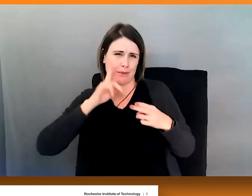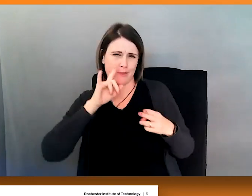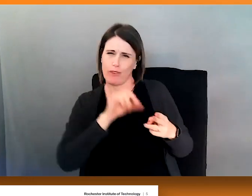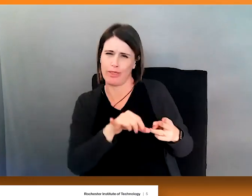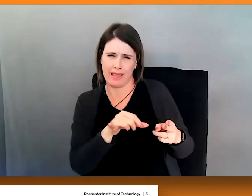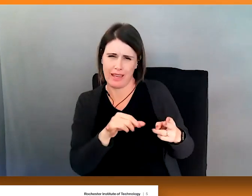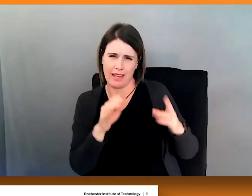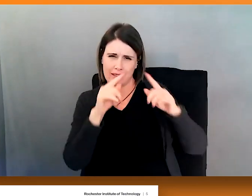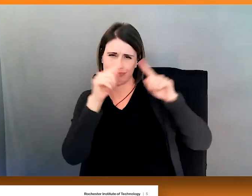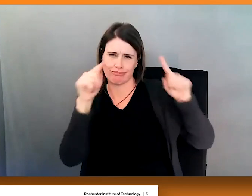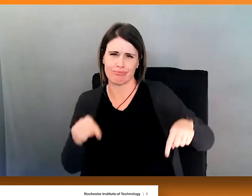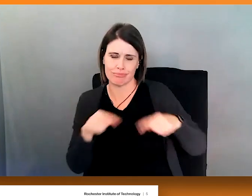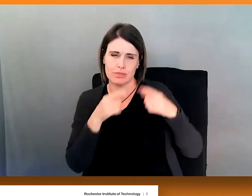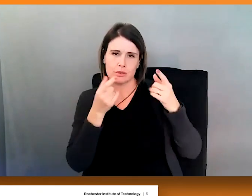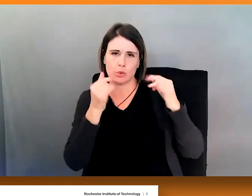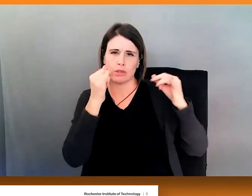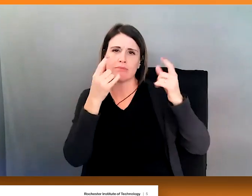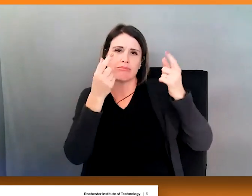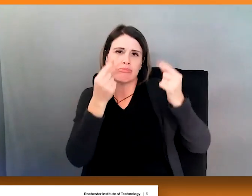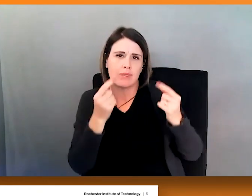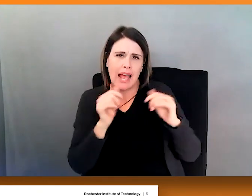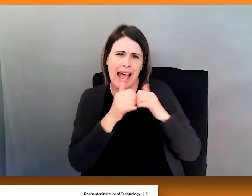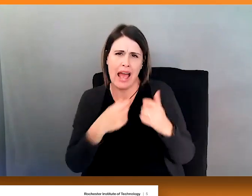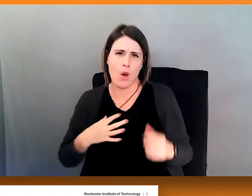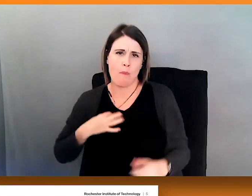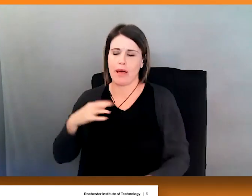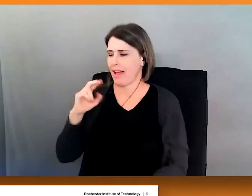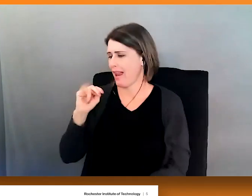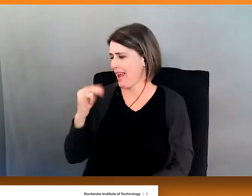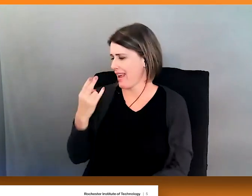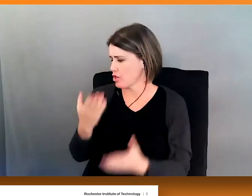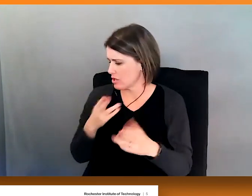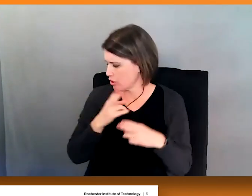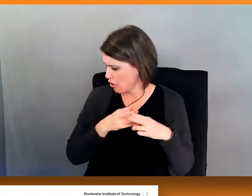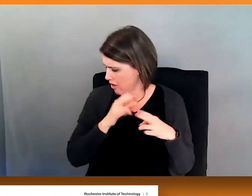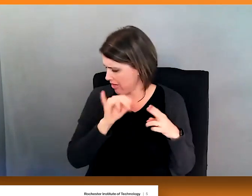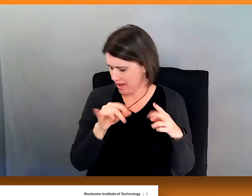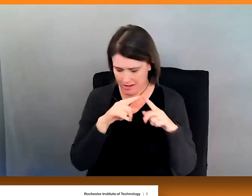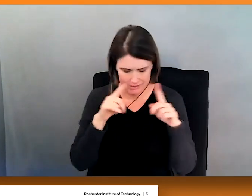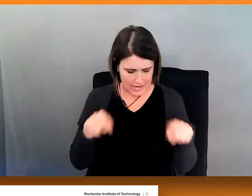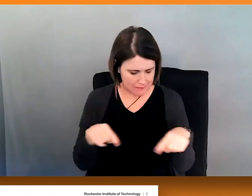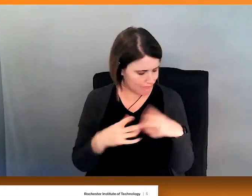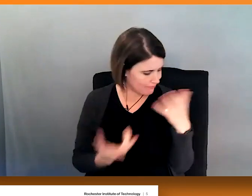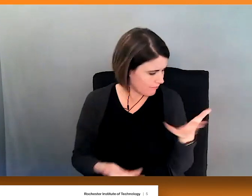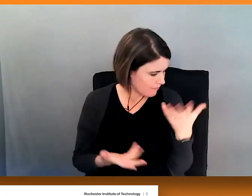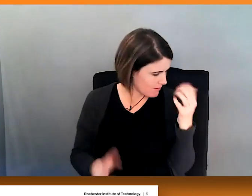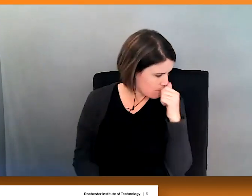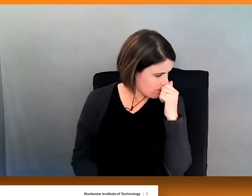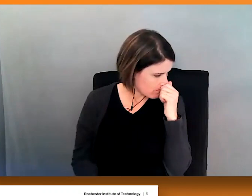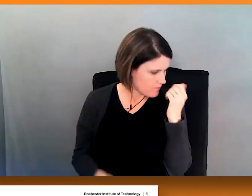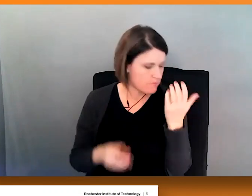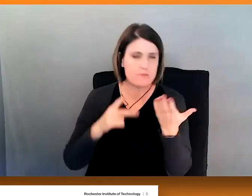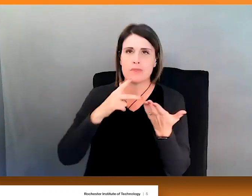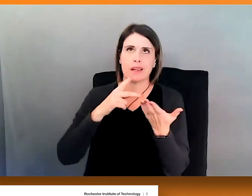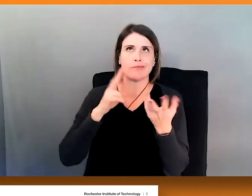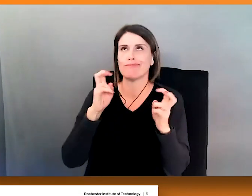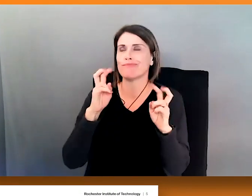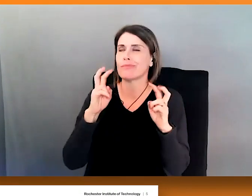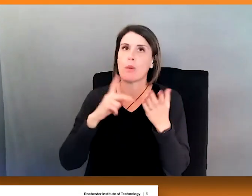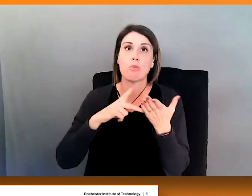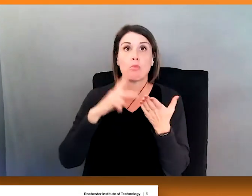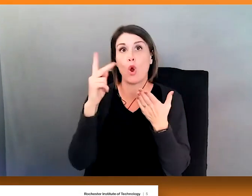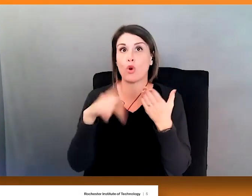So, like, NIH might call it a program announcement,